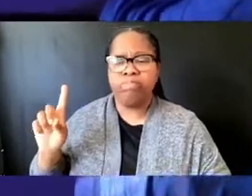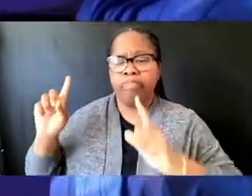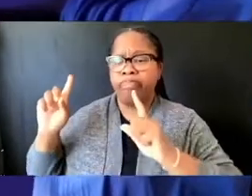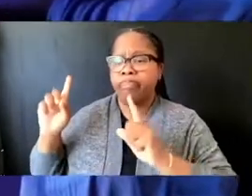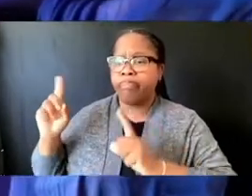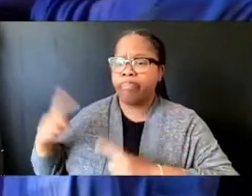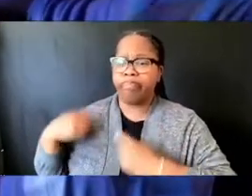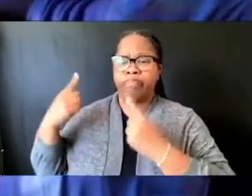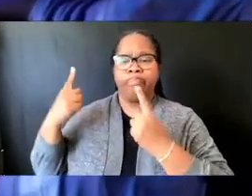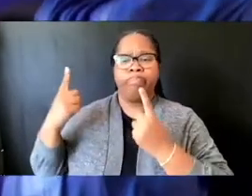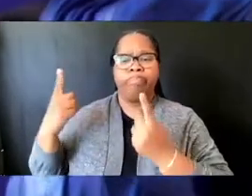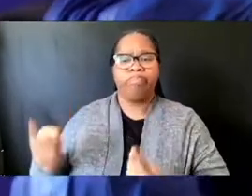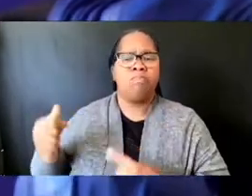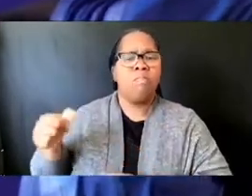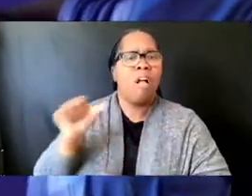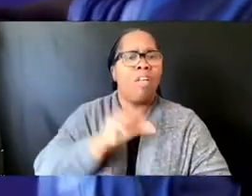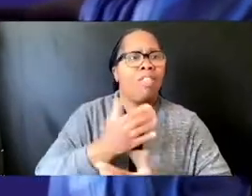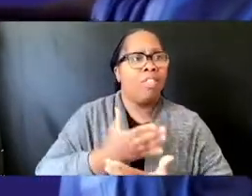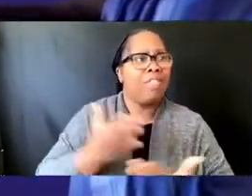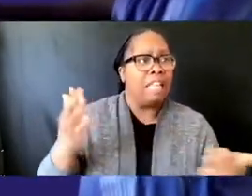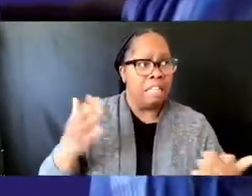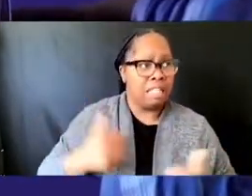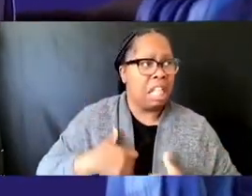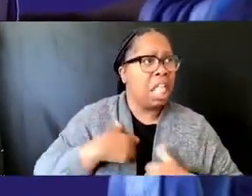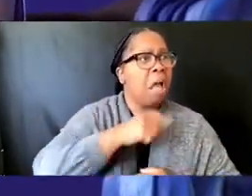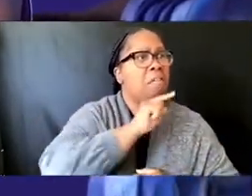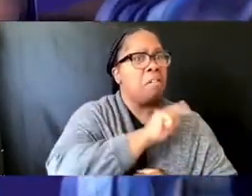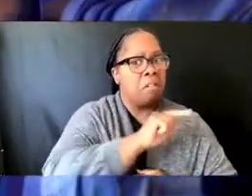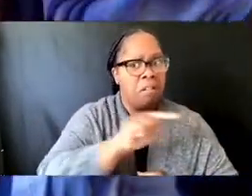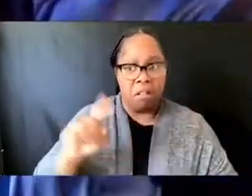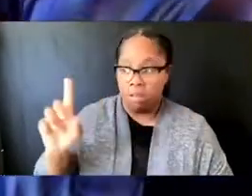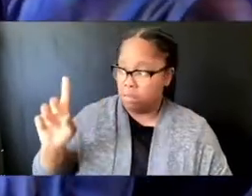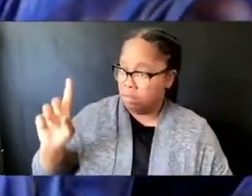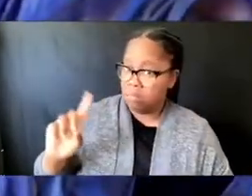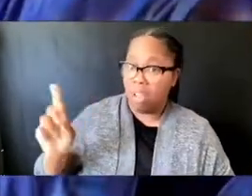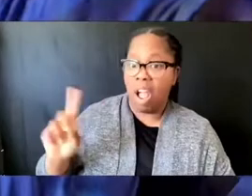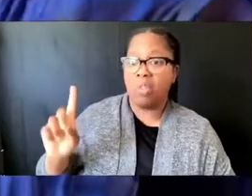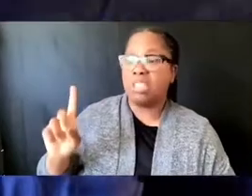we know even democracy has to come to an end.